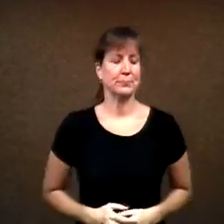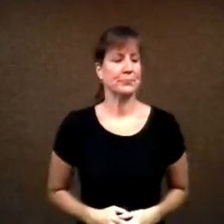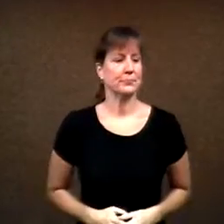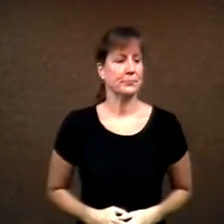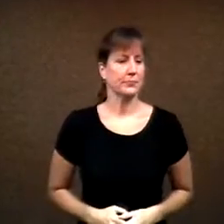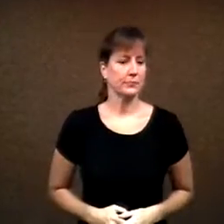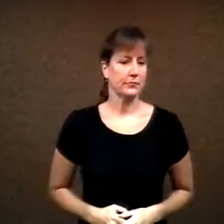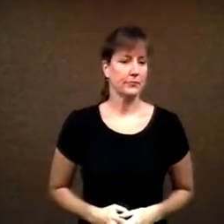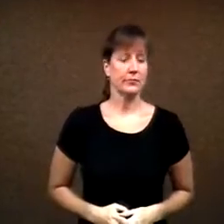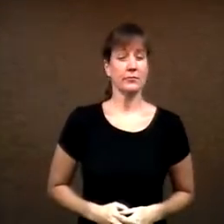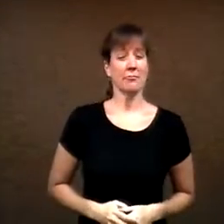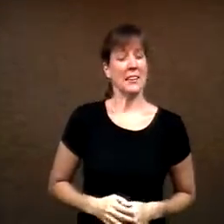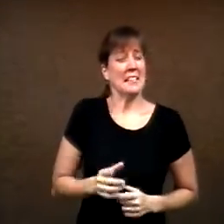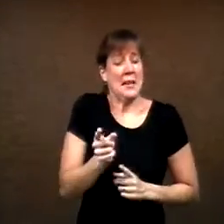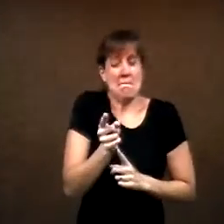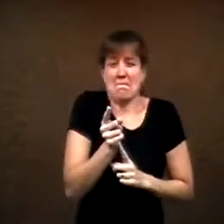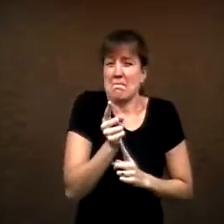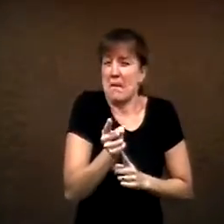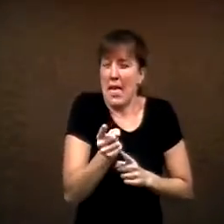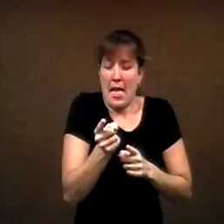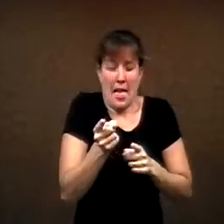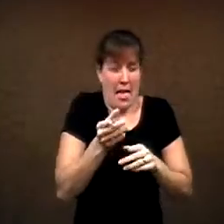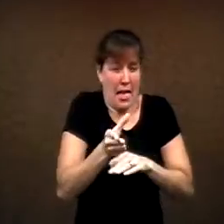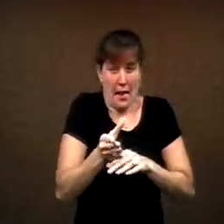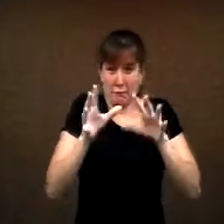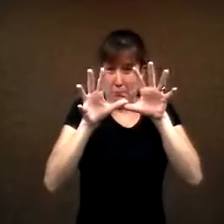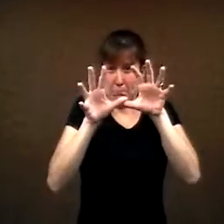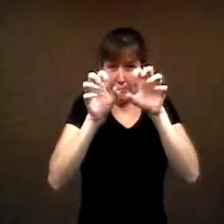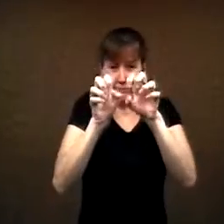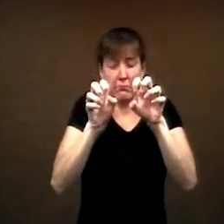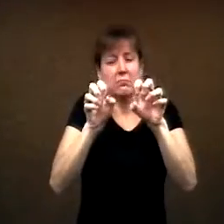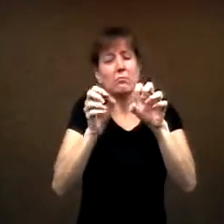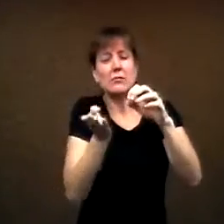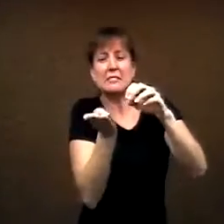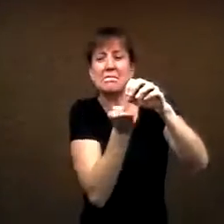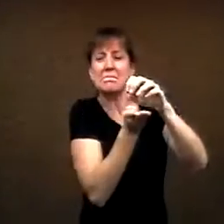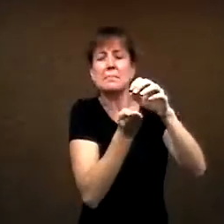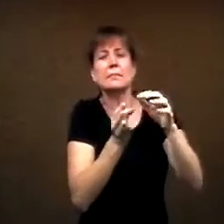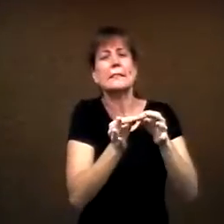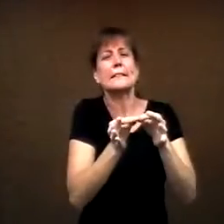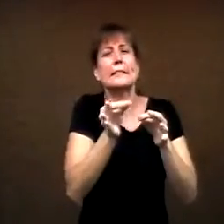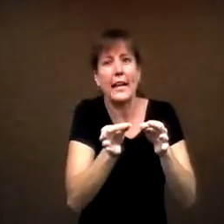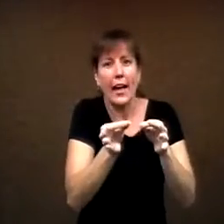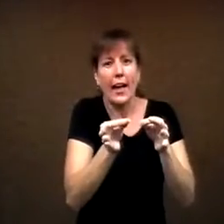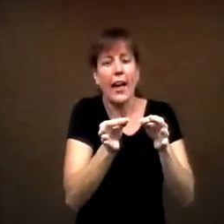A split second later, a small delay occurs, and this delay is gonna be caused by insulating material.